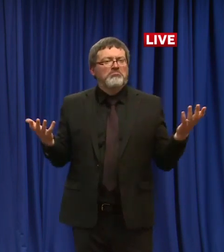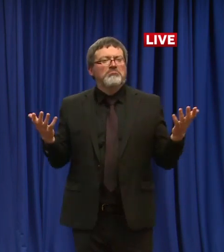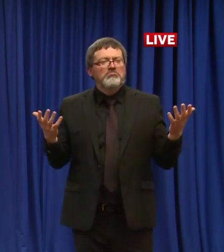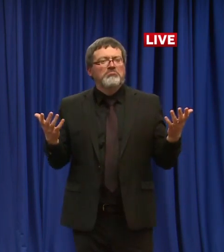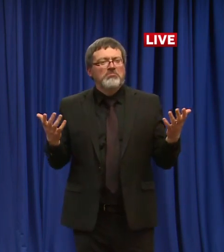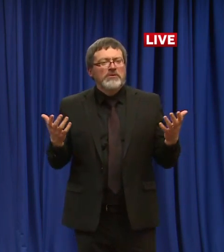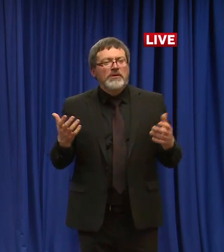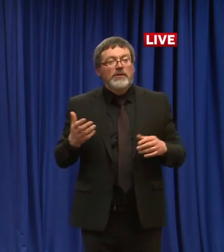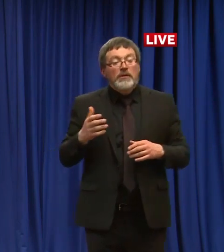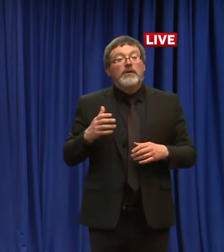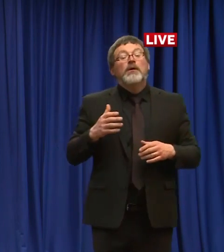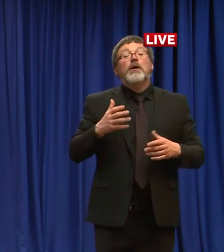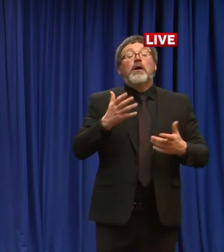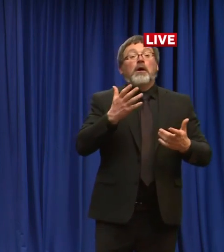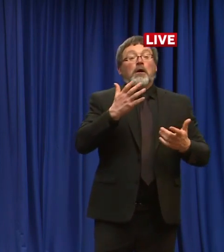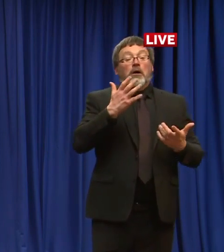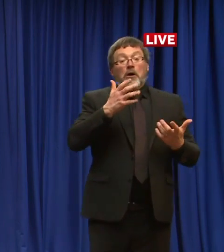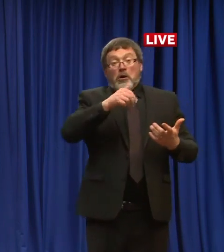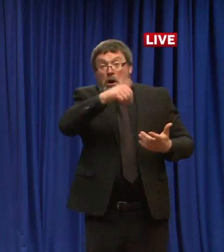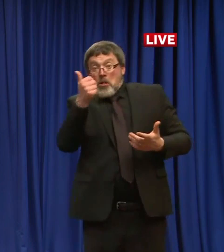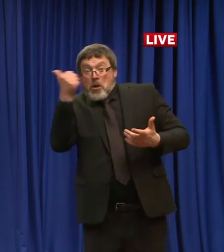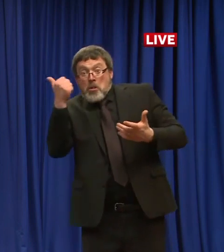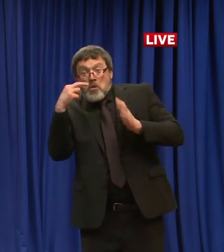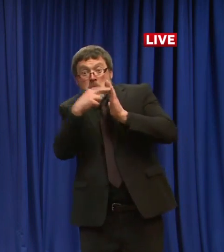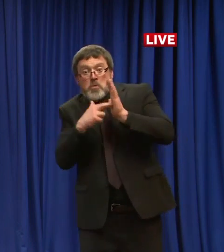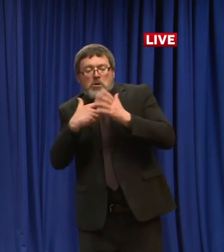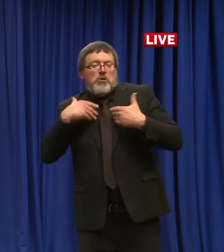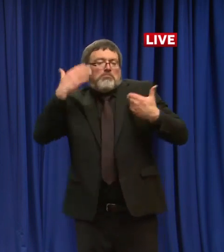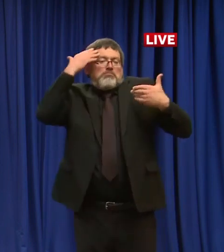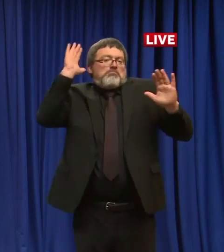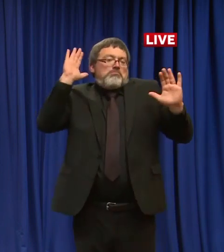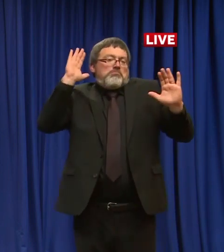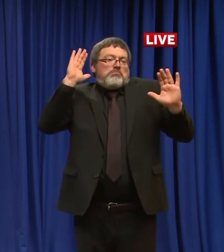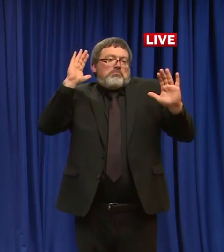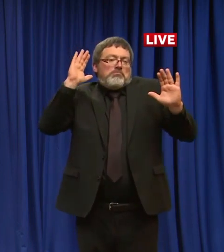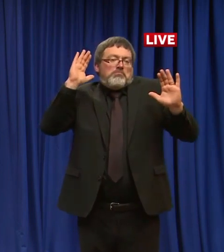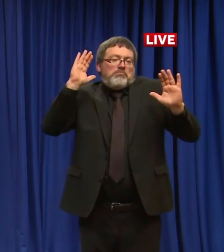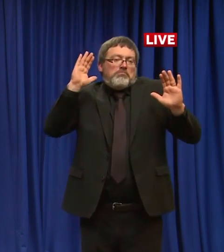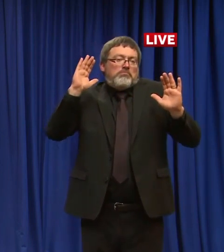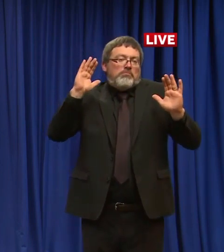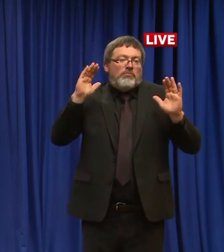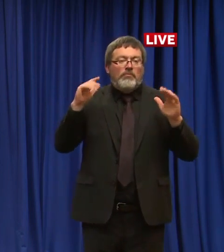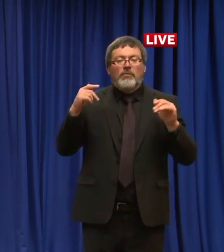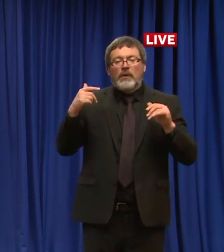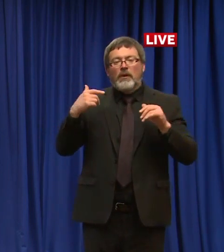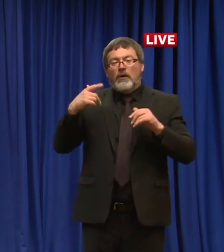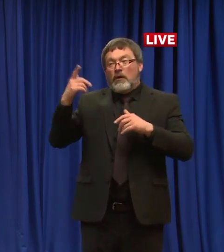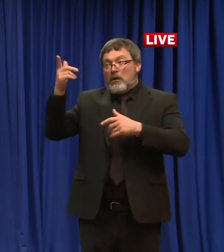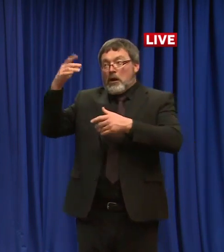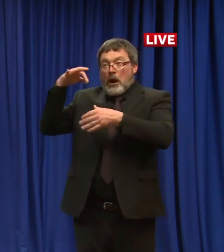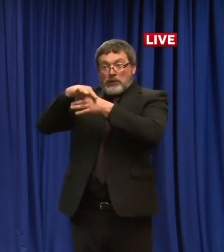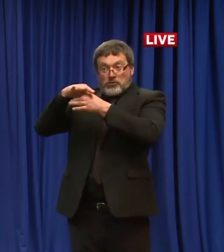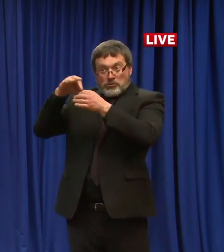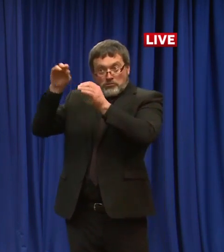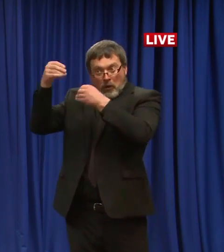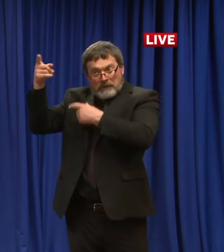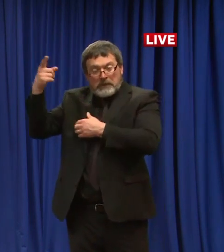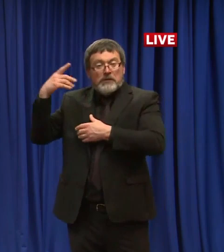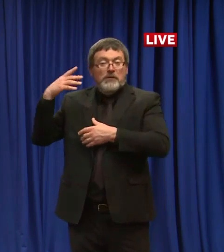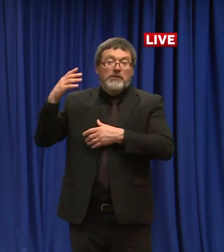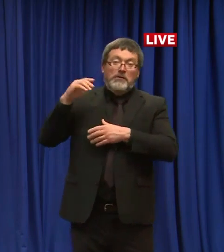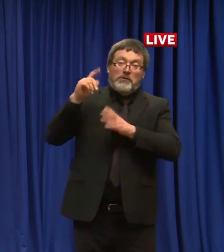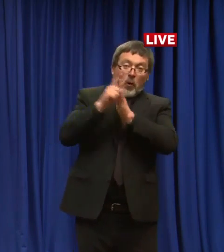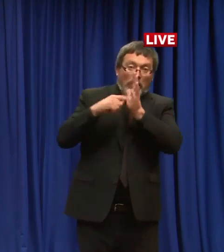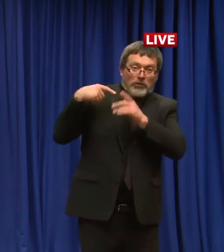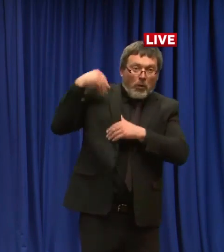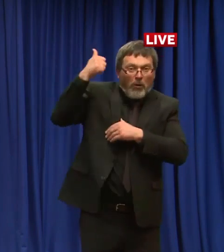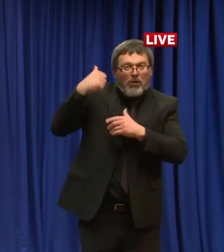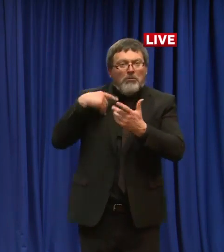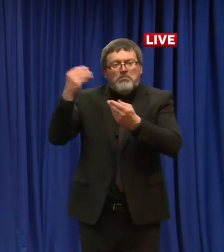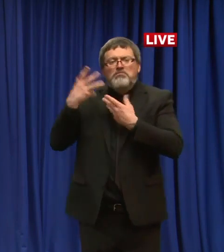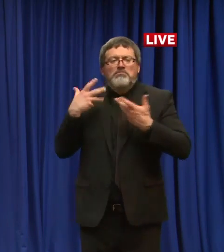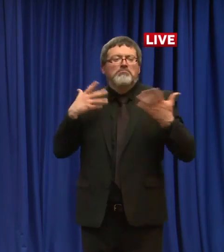ENSURING THAT THAT SECURITY FOR INDIVIDUALS ACROSS THE STATE THEY MAY BE OTHER GUIDANCE THAT THOSE THAT THAT BOTH THE ATTORNEY GENERAL AND THE SECRETARY OF STATE MAY BE